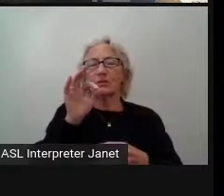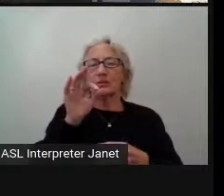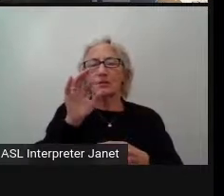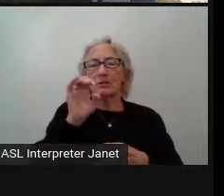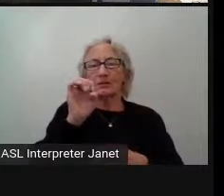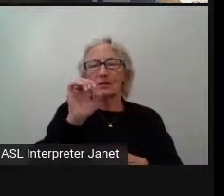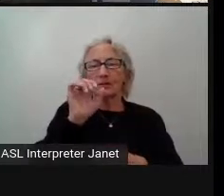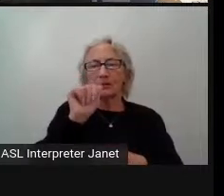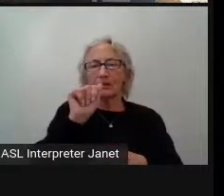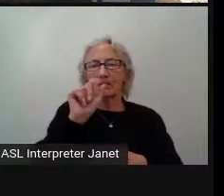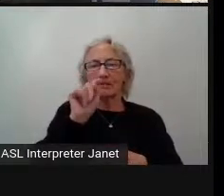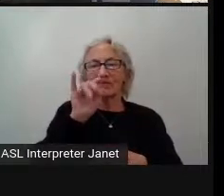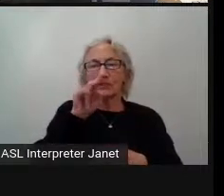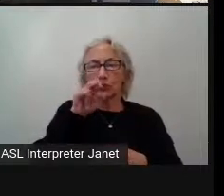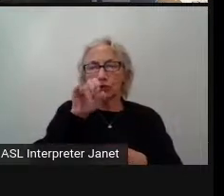We also added some features